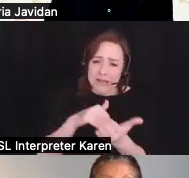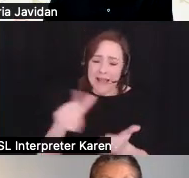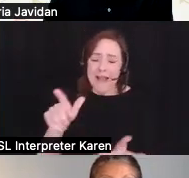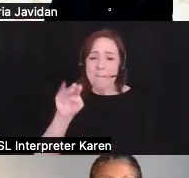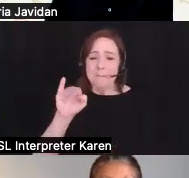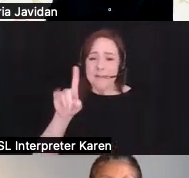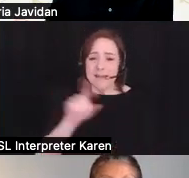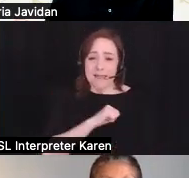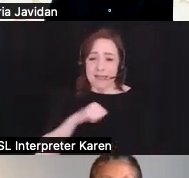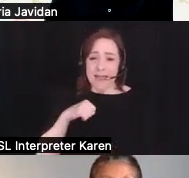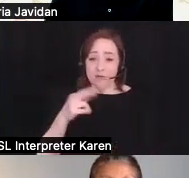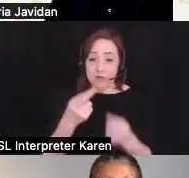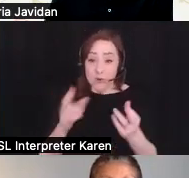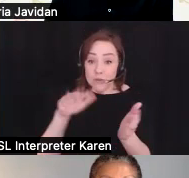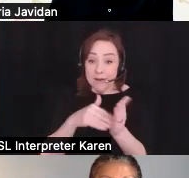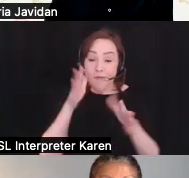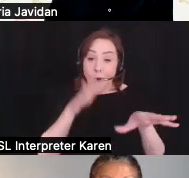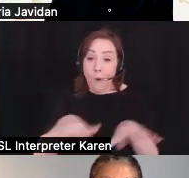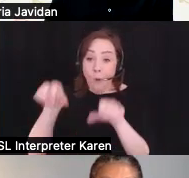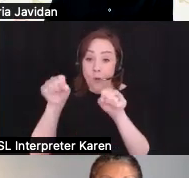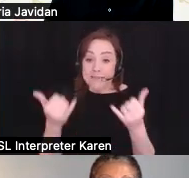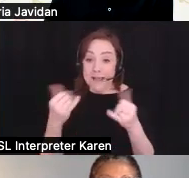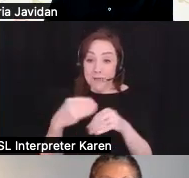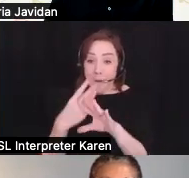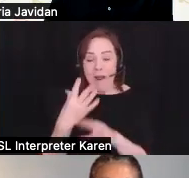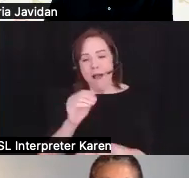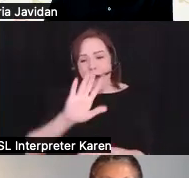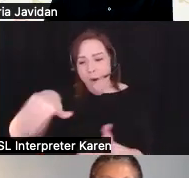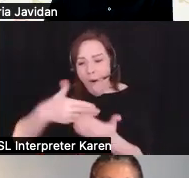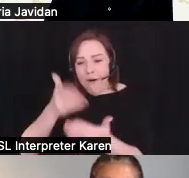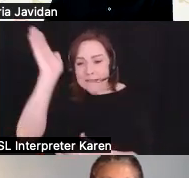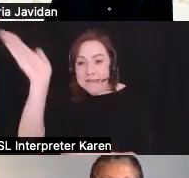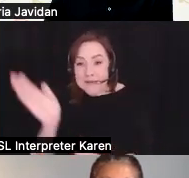and to all of our speakers for sharing their expertise today. Have a great day everyone!